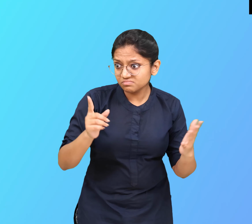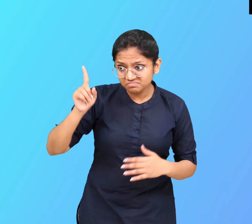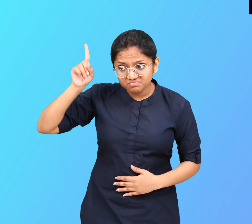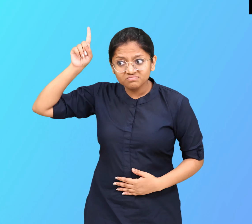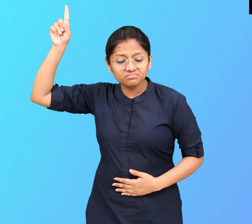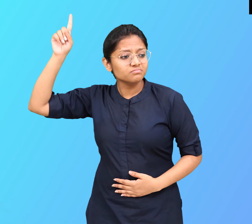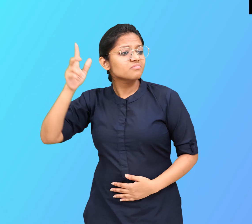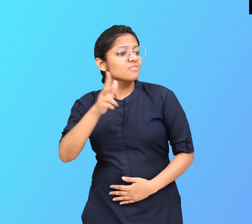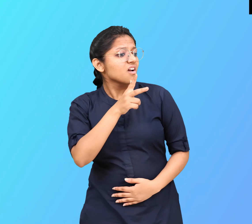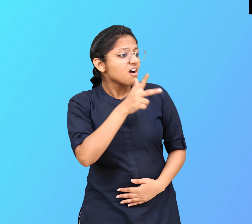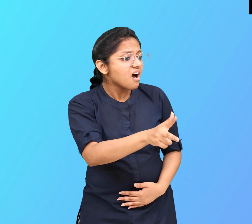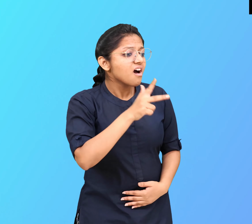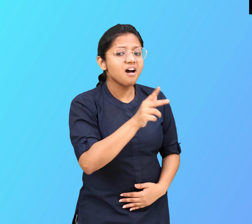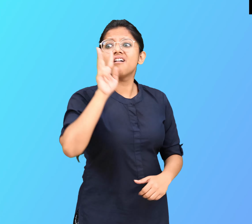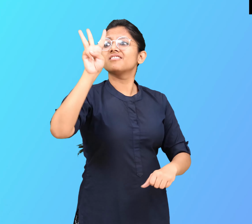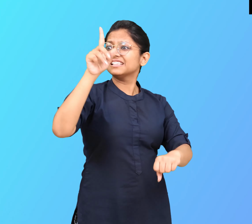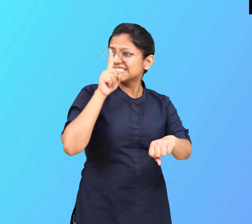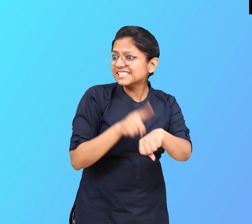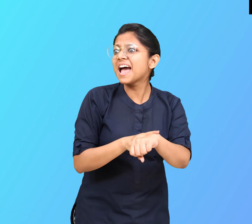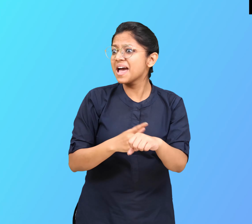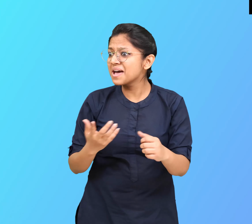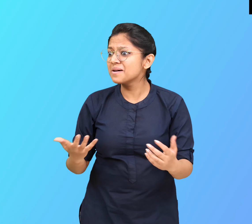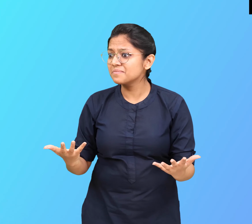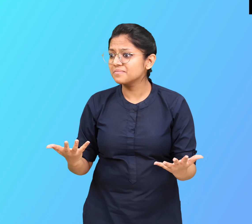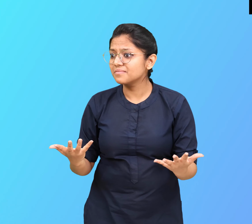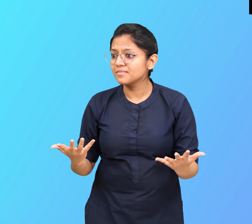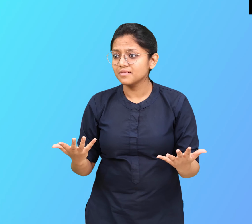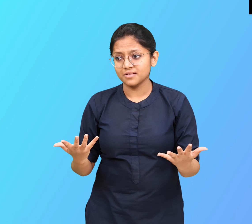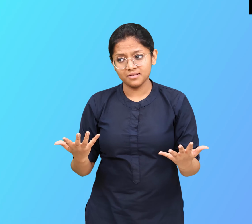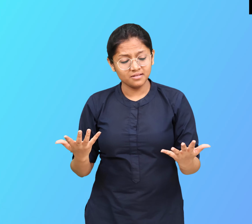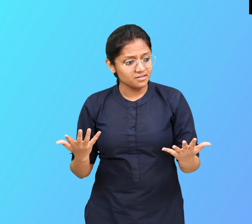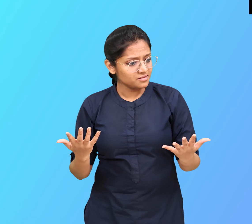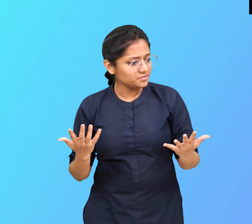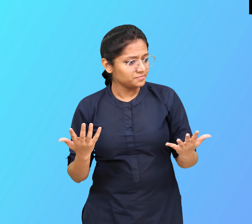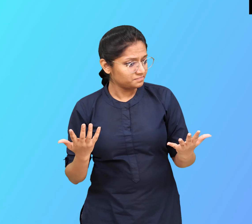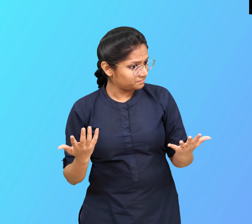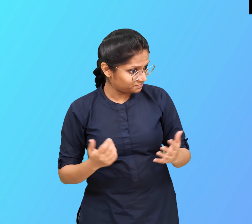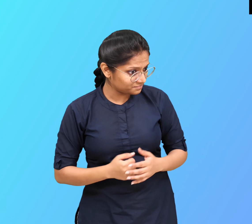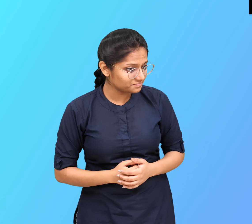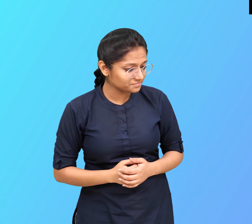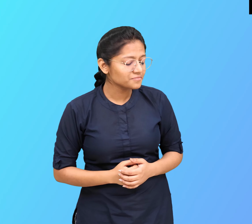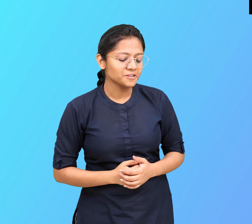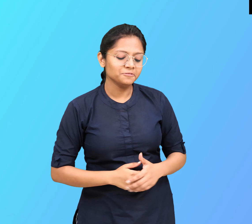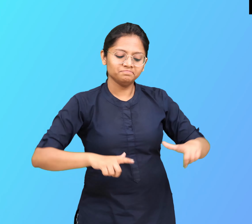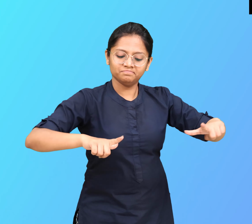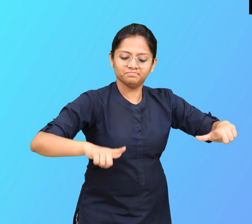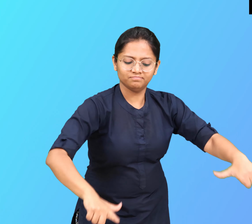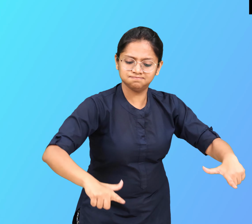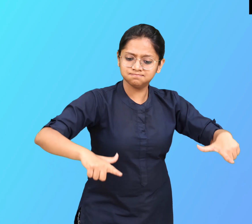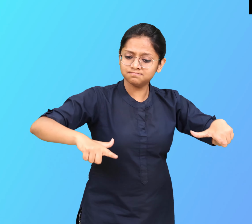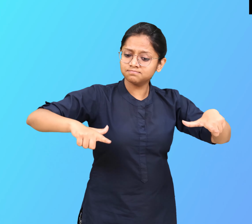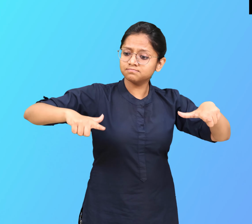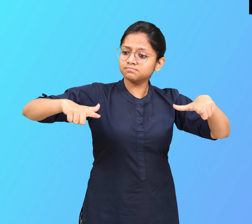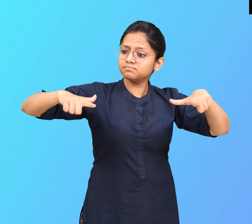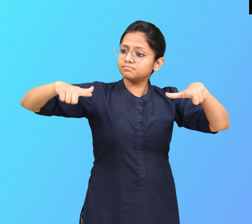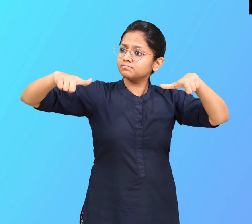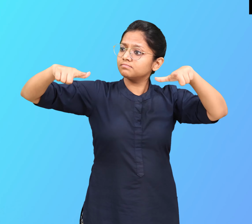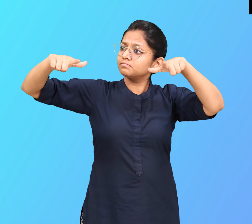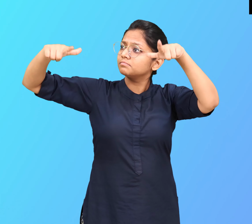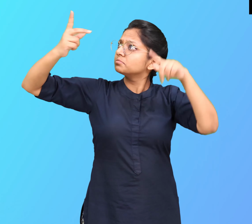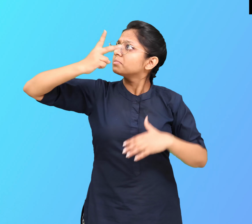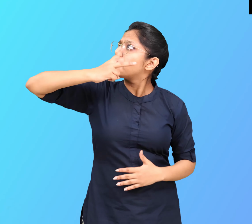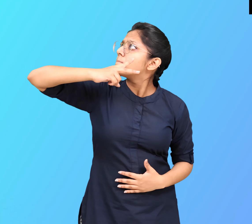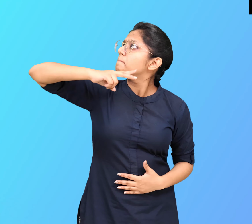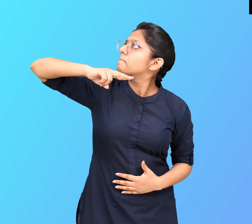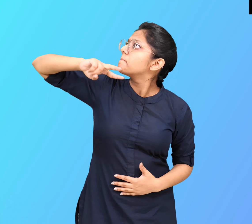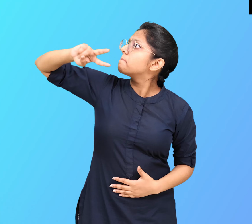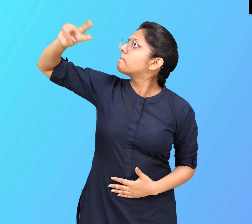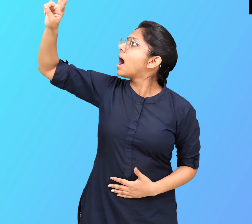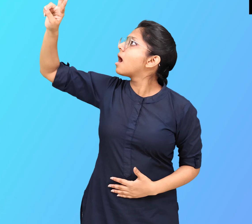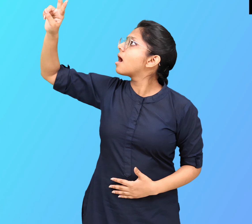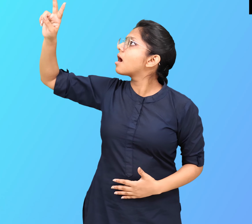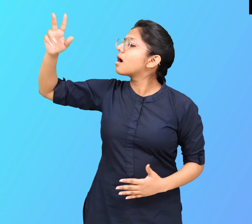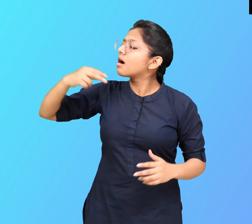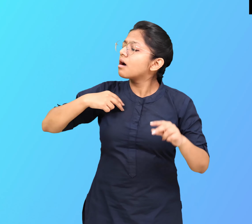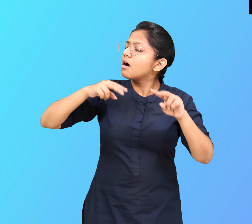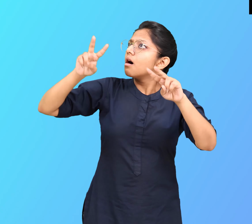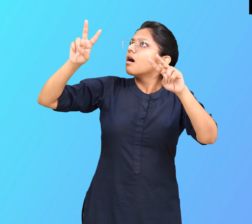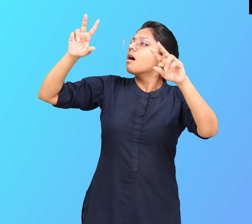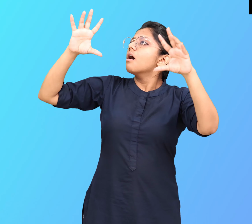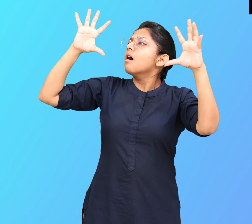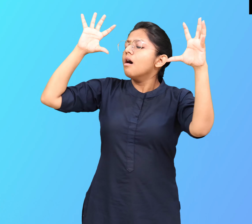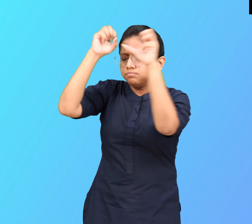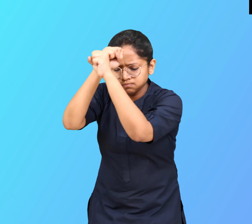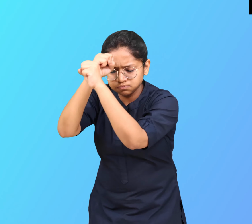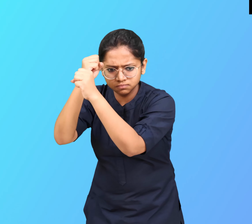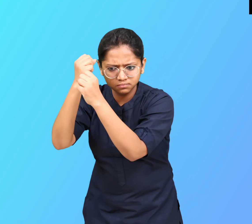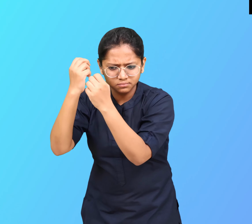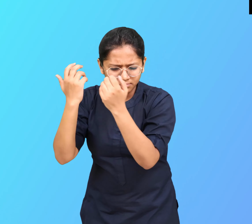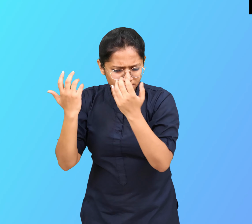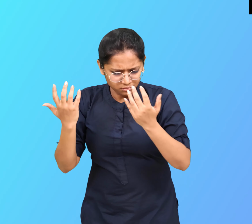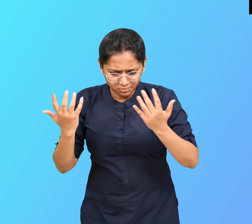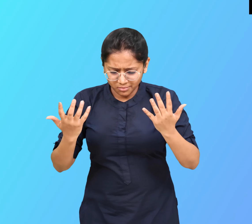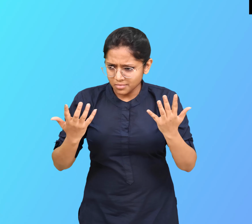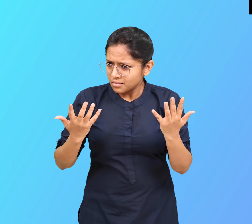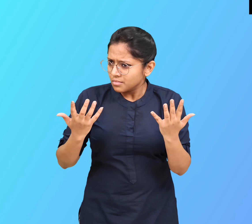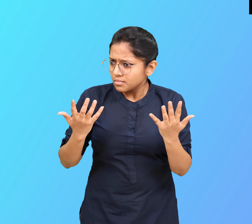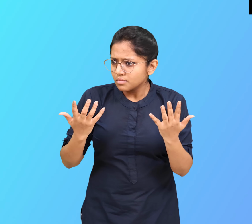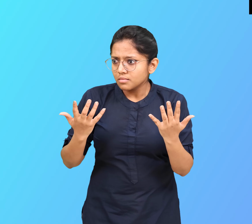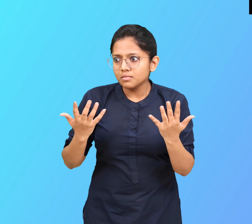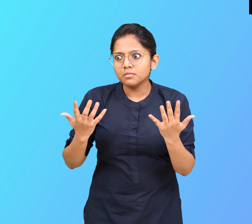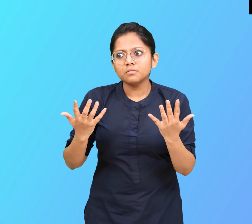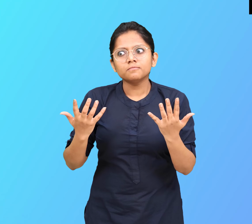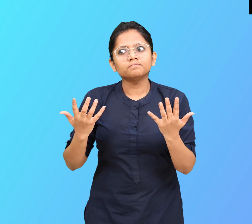“This happened three times. Then the whole thing was taken back into heaven.